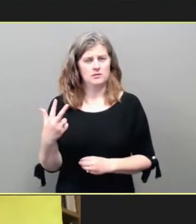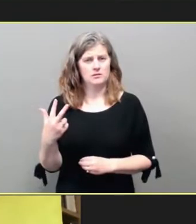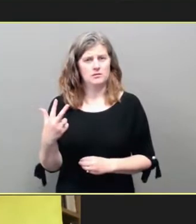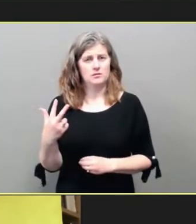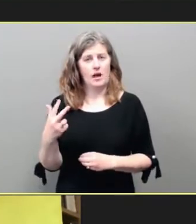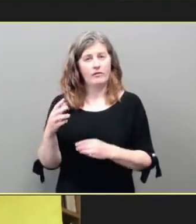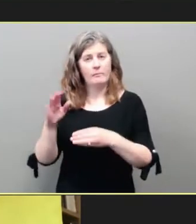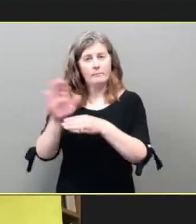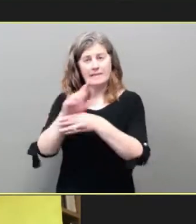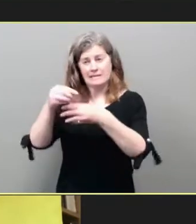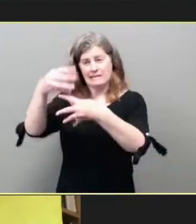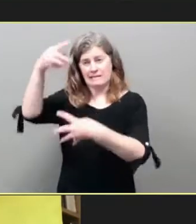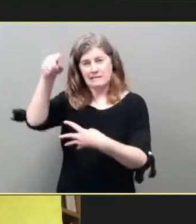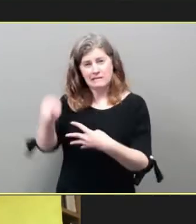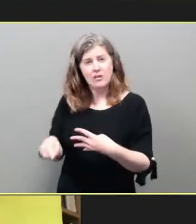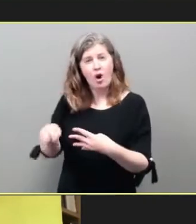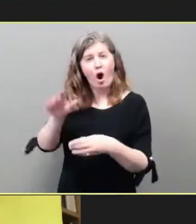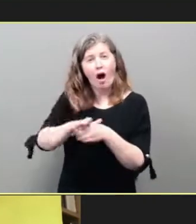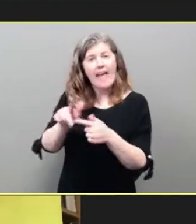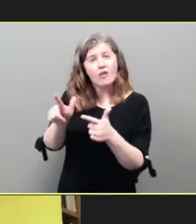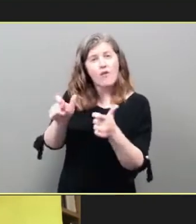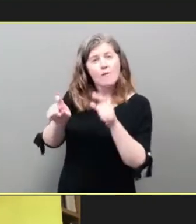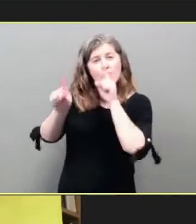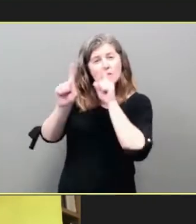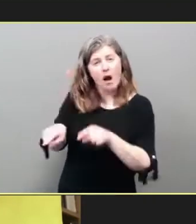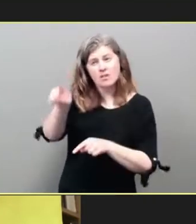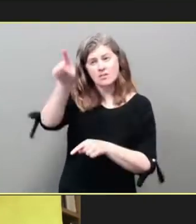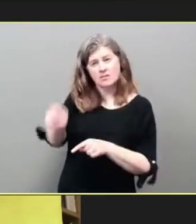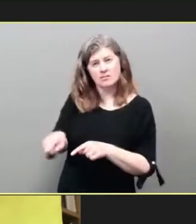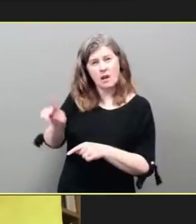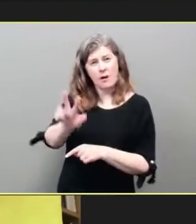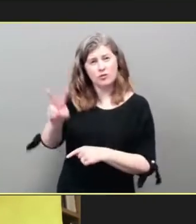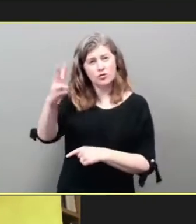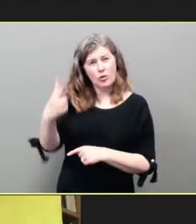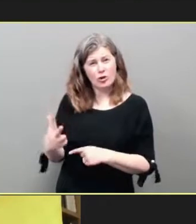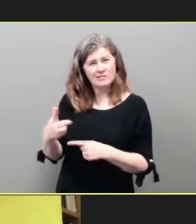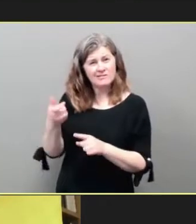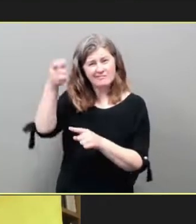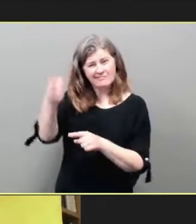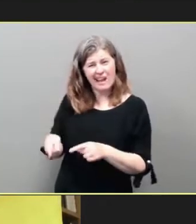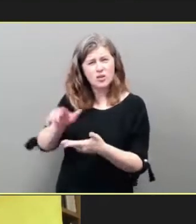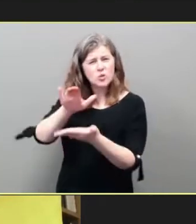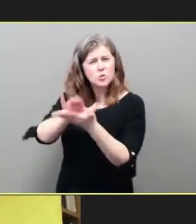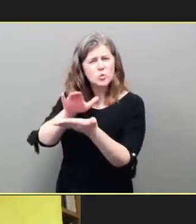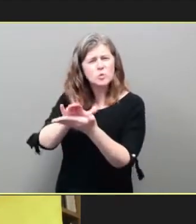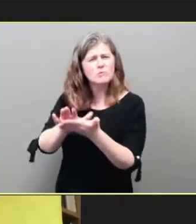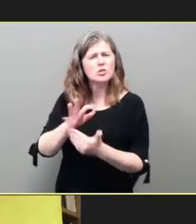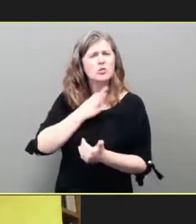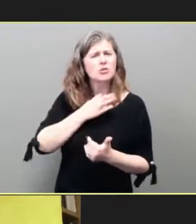our schools. And, uh, I'd be curious to hear what level of concern, if any, you